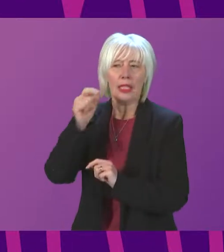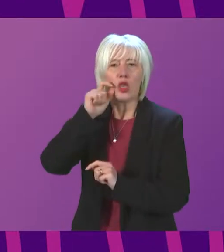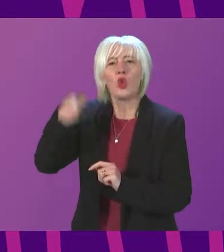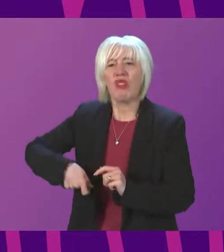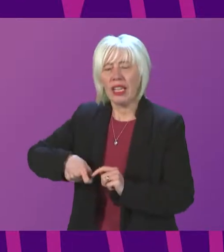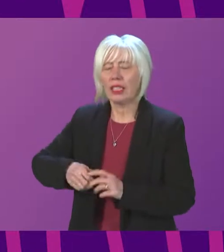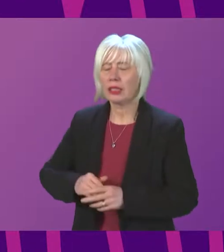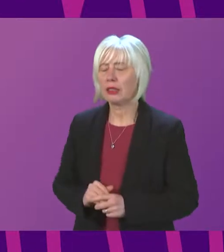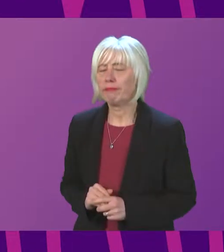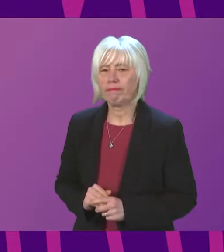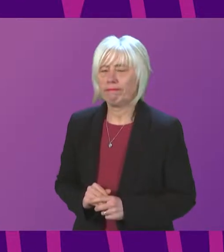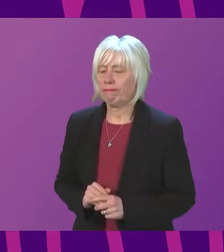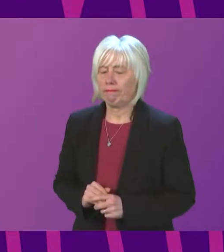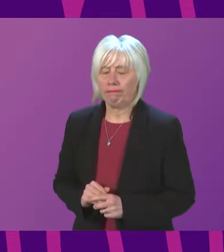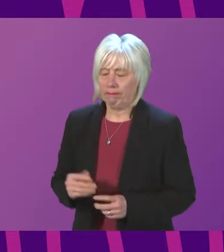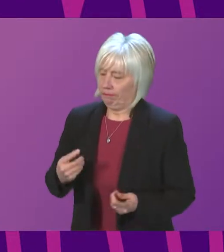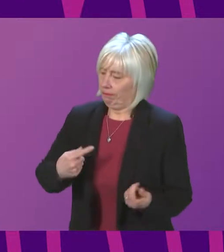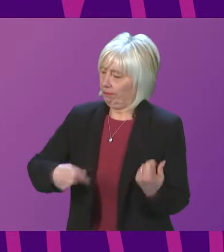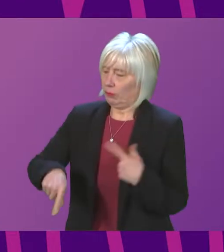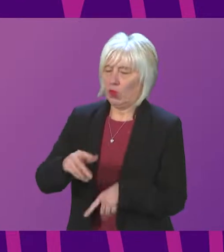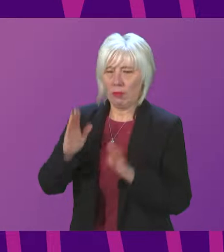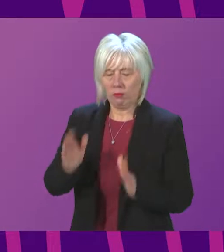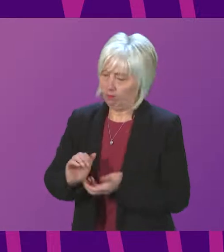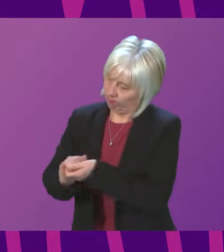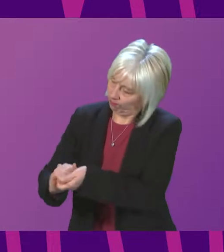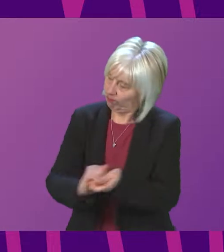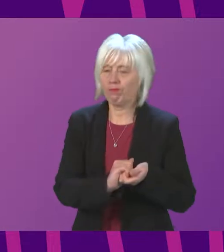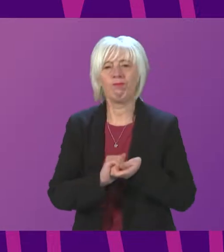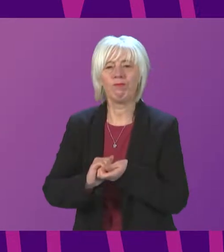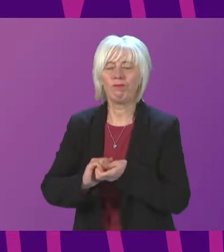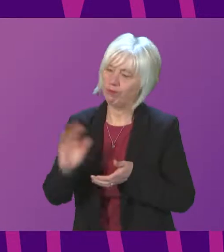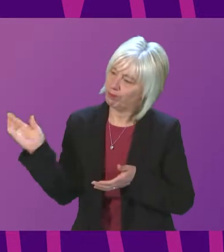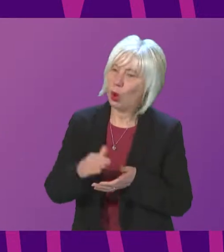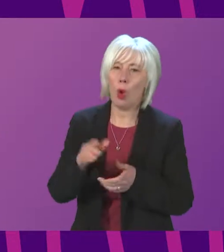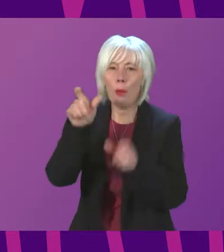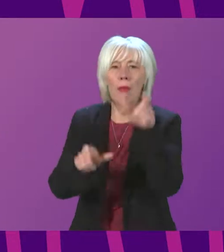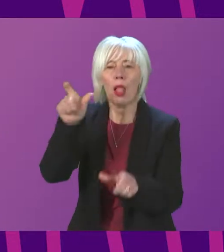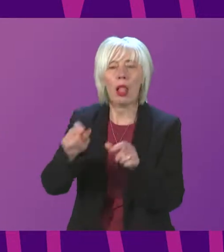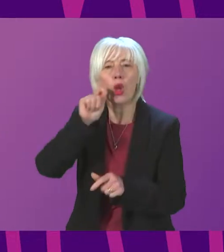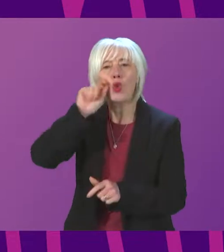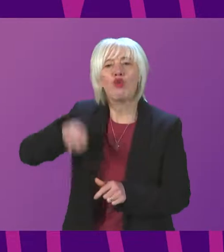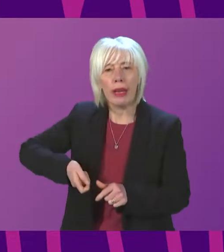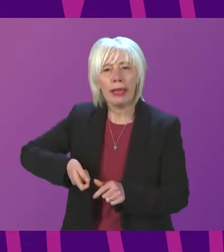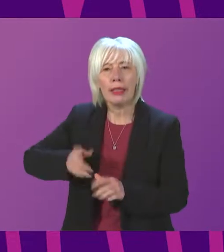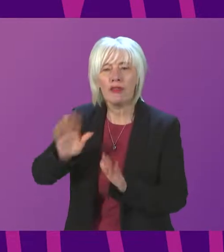We unequivocally stand in solidarity with the people of Ukraine in defence of democracy,